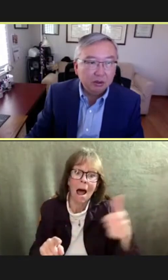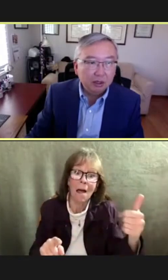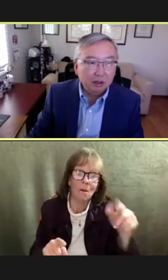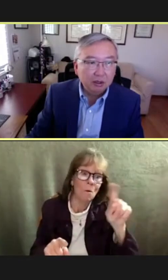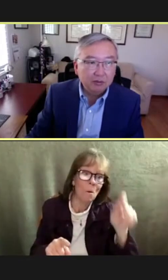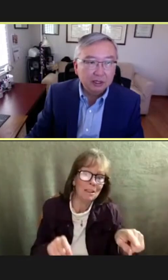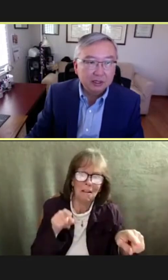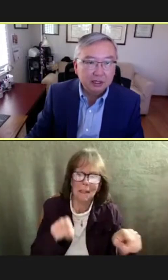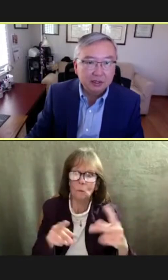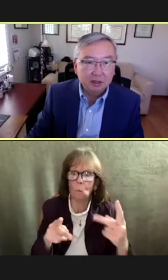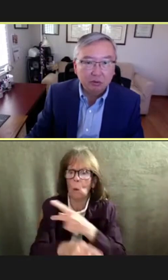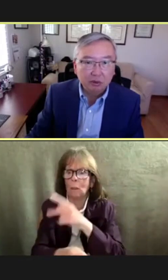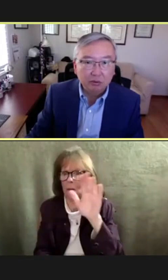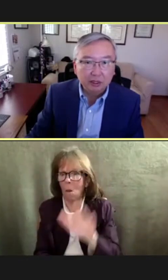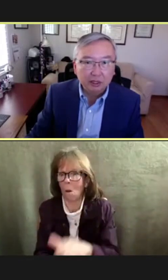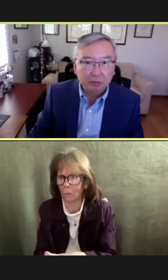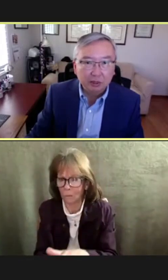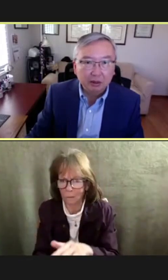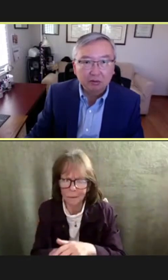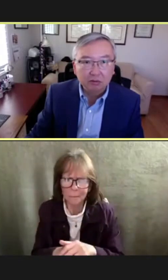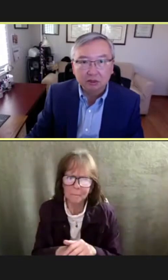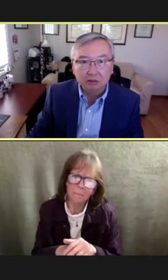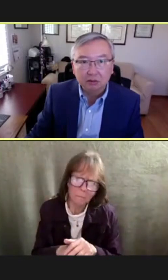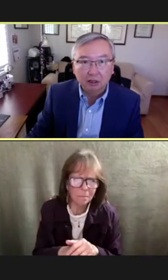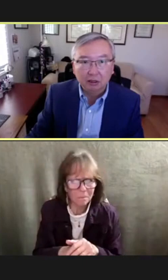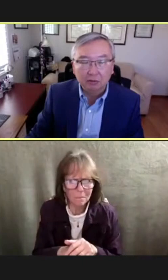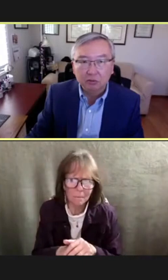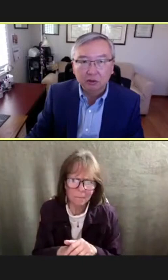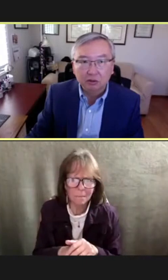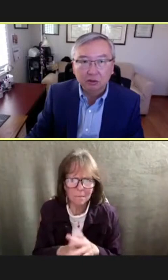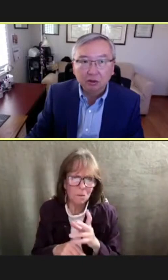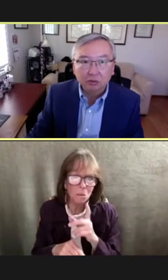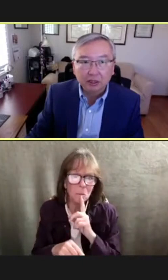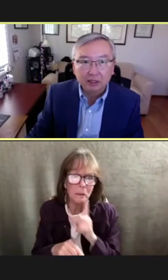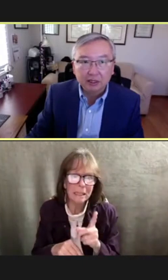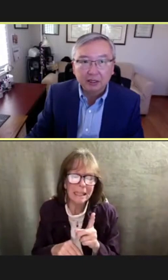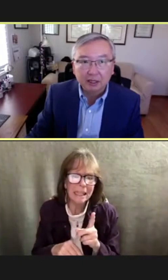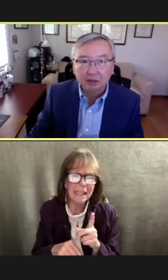So a lot of this is really about not really taking